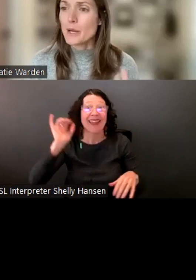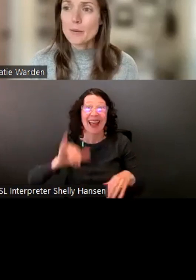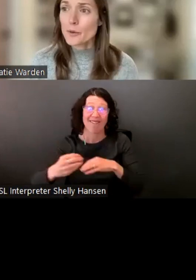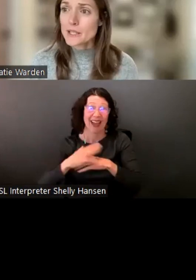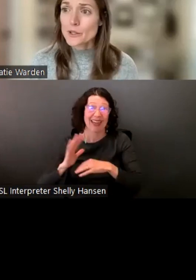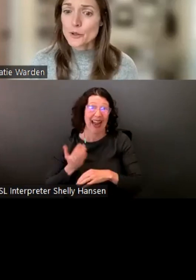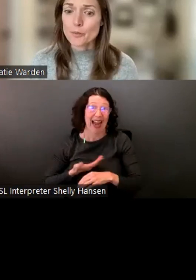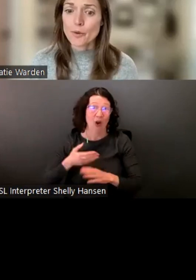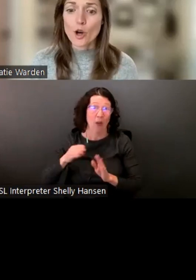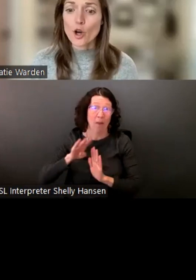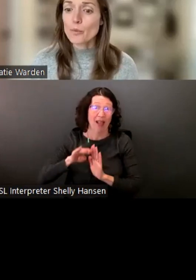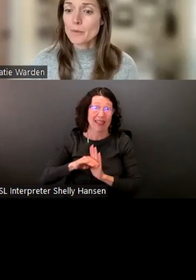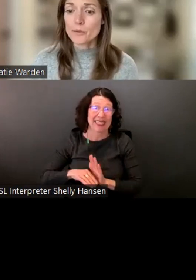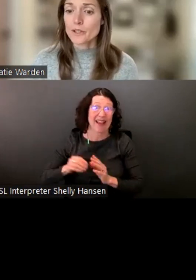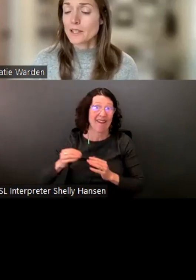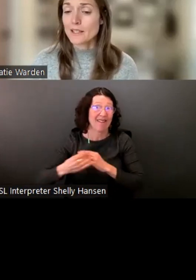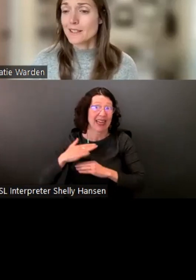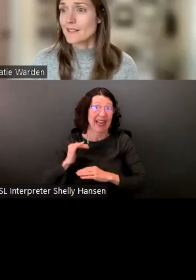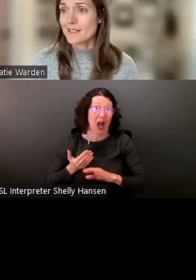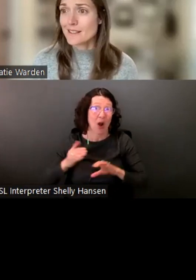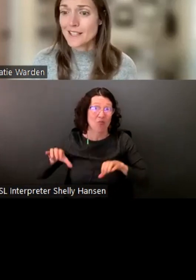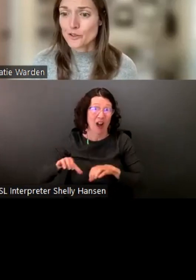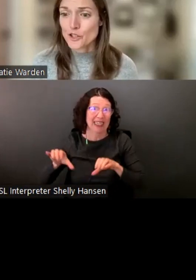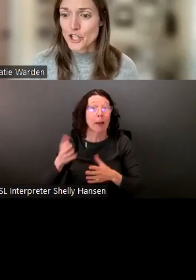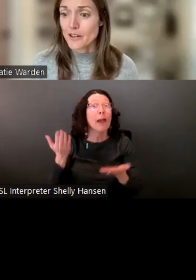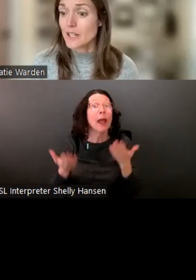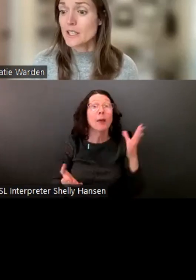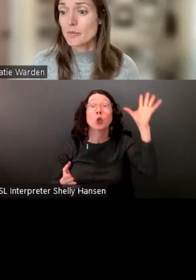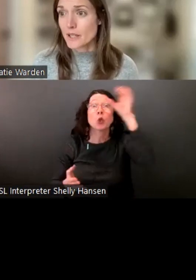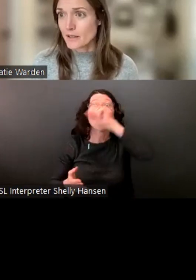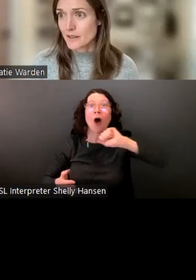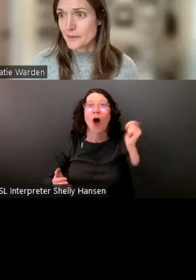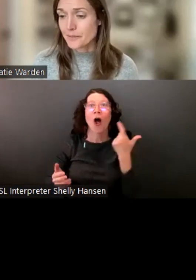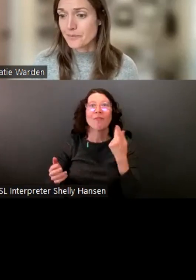Maybe we assume all people can get into the dental chair independently,